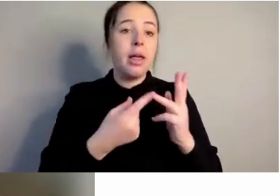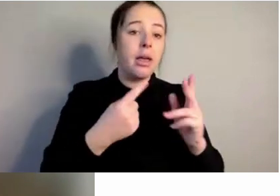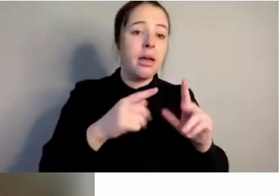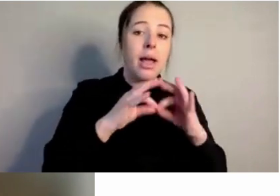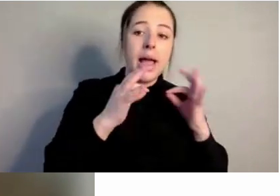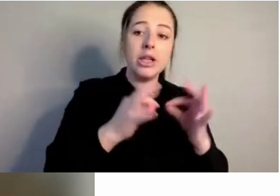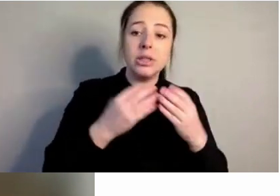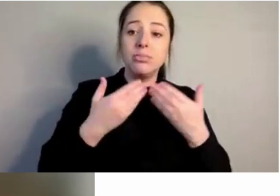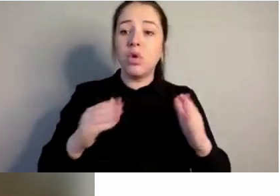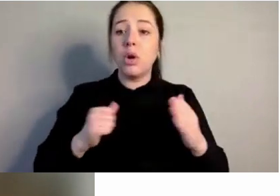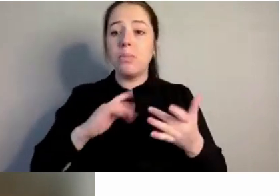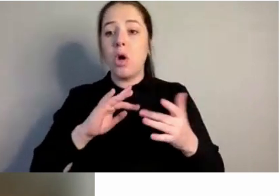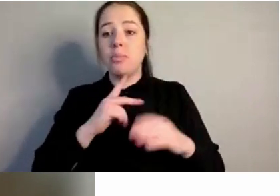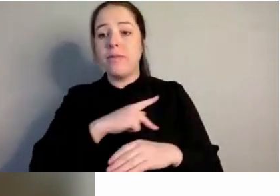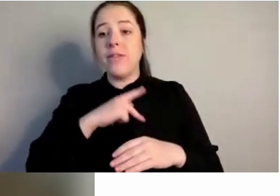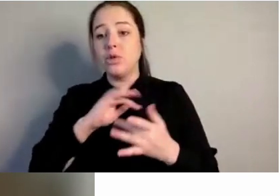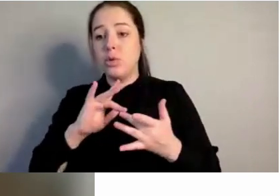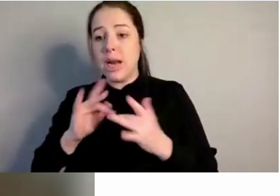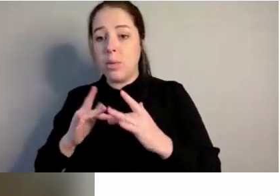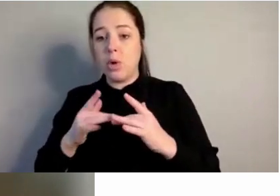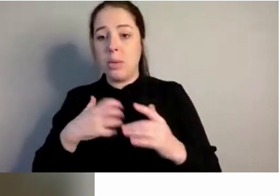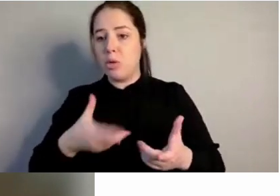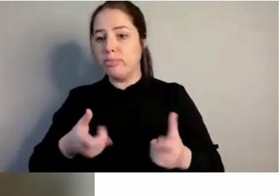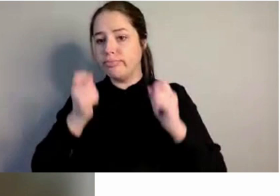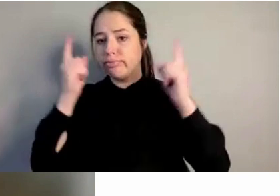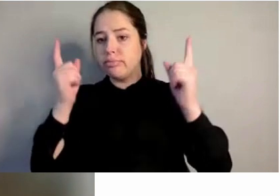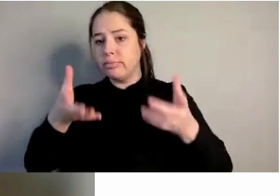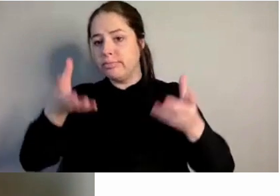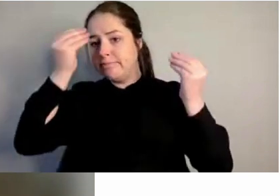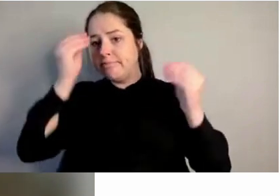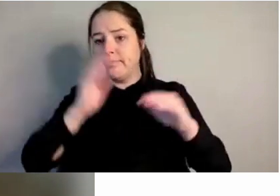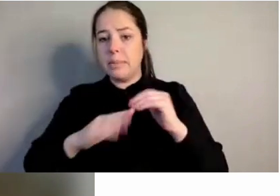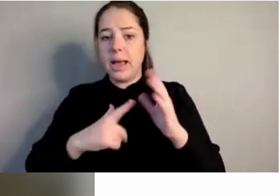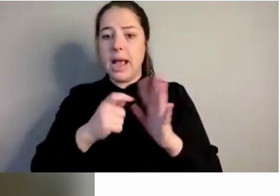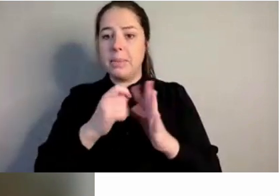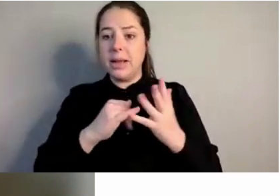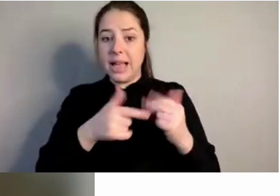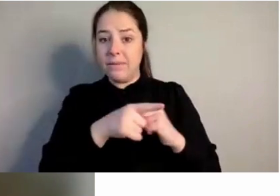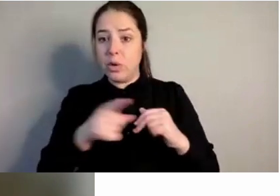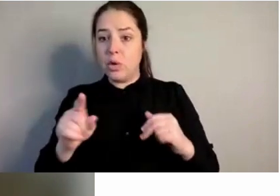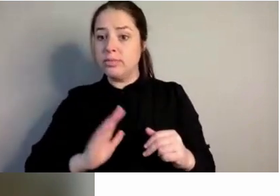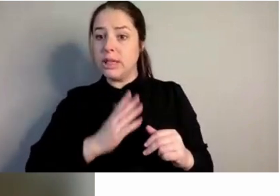and really gain a deeper understanding across APS. So if you're interested in hearing more about that,